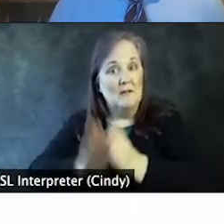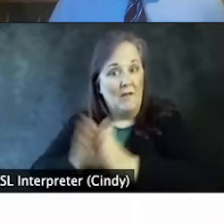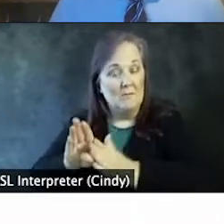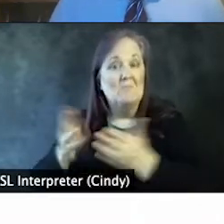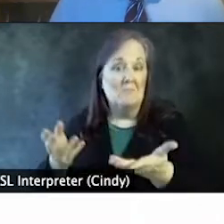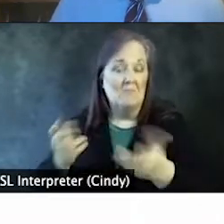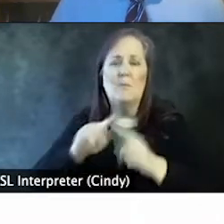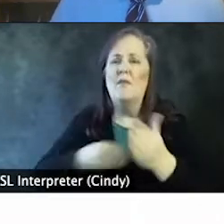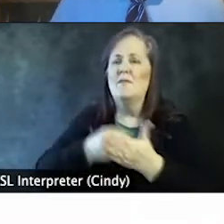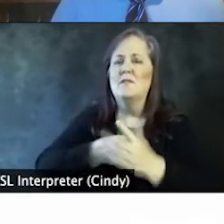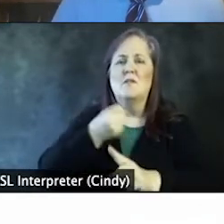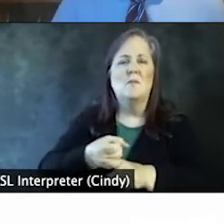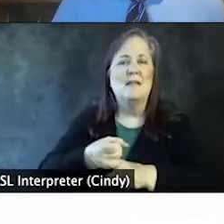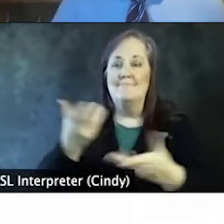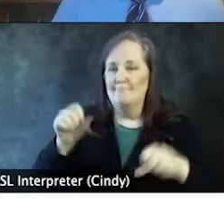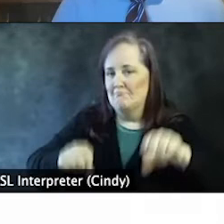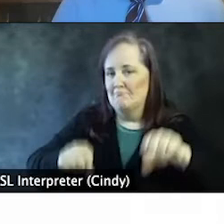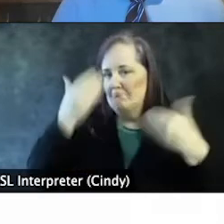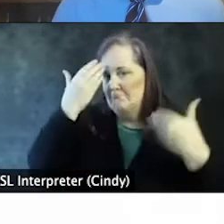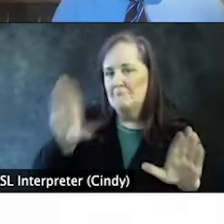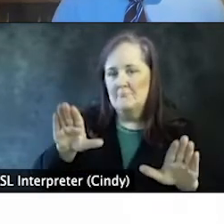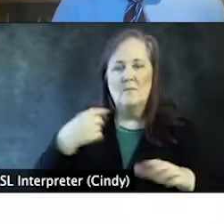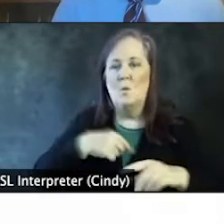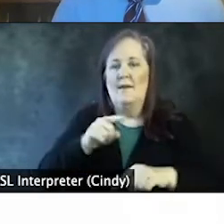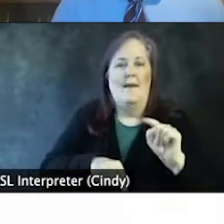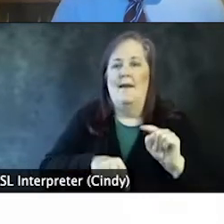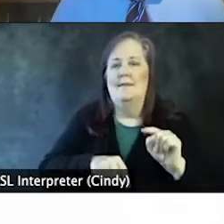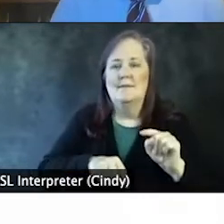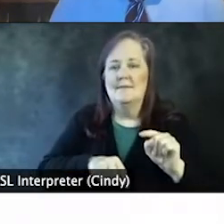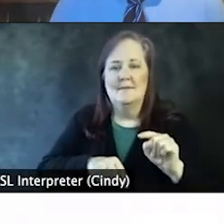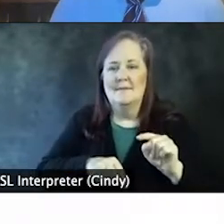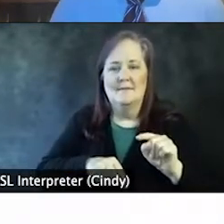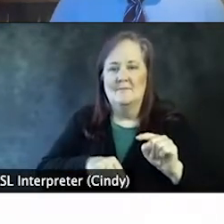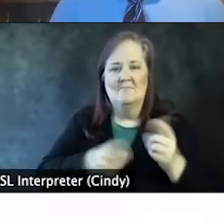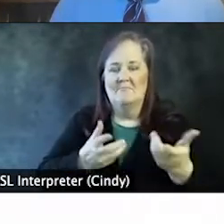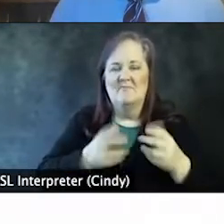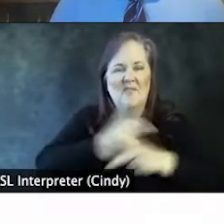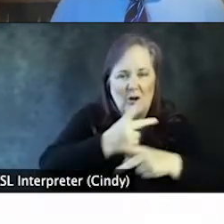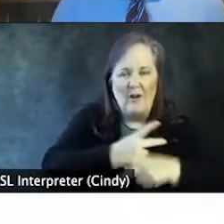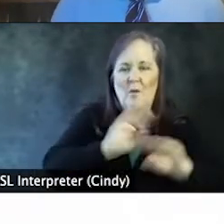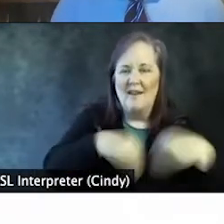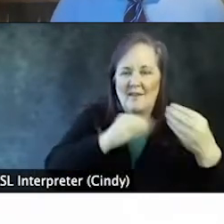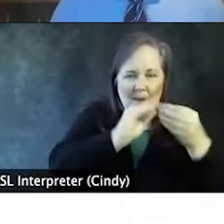And we estimate that cost would average around $260 million each year for about 30 years.